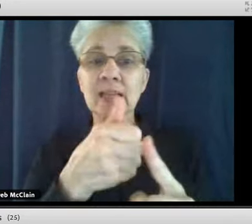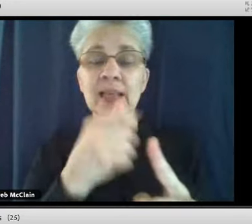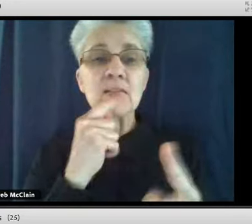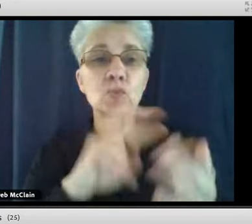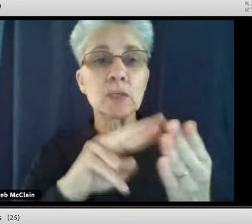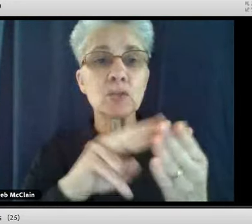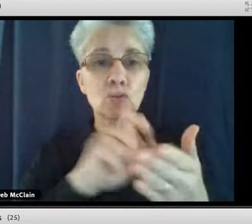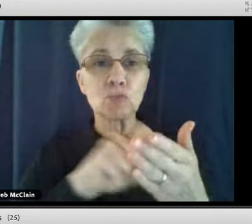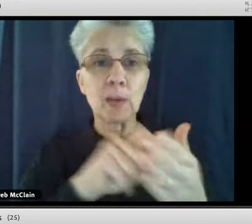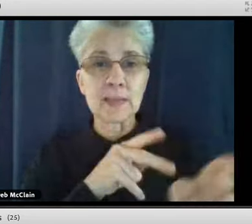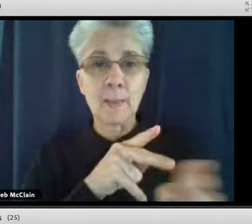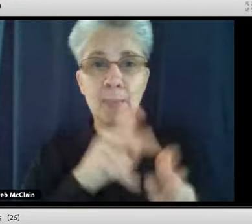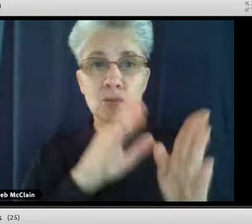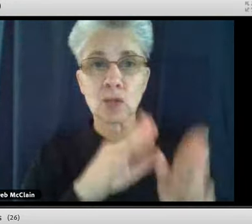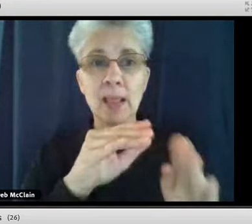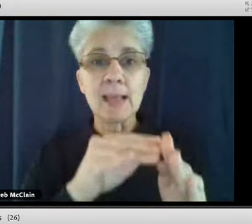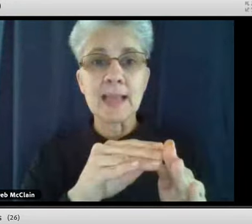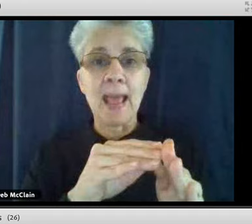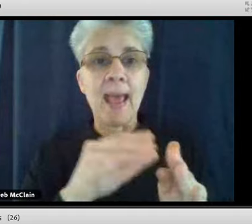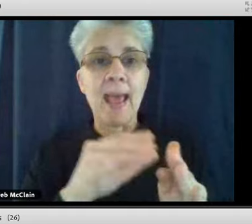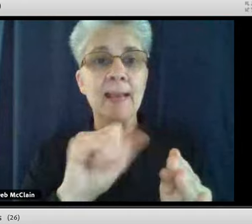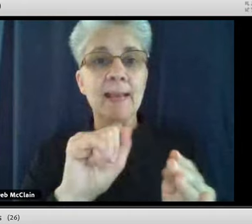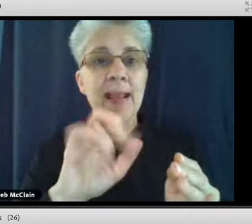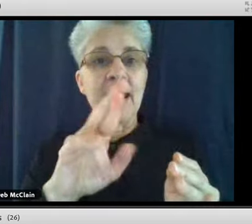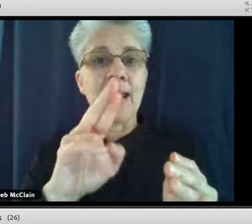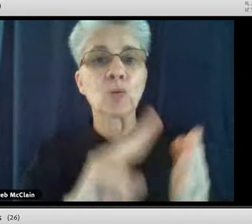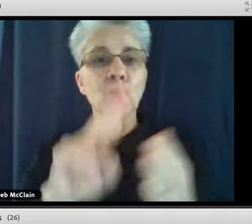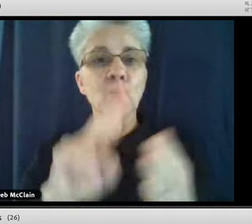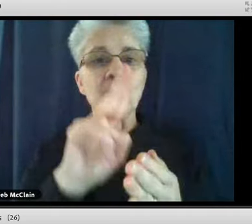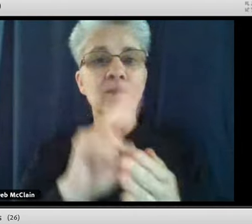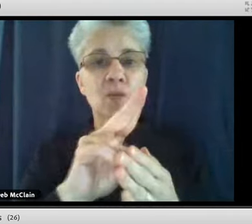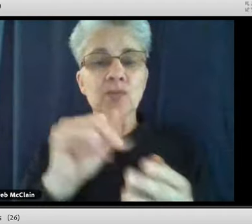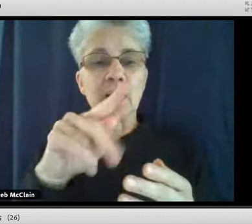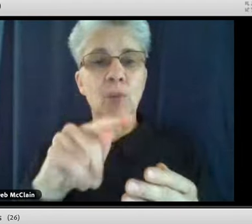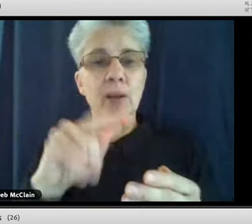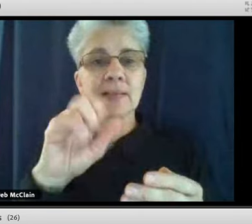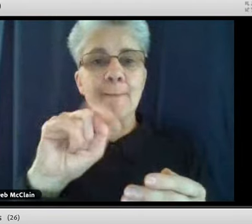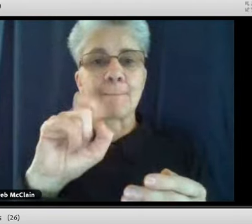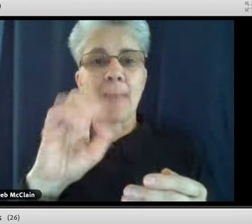and writing specialist at the Air University Press at Maxwell Air Force Base.